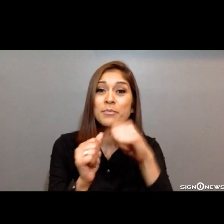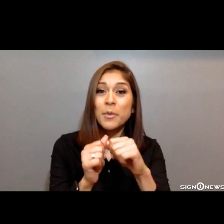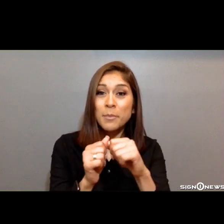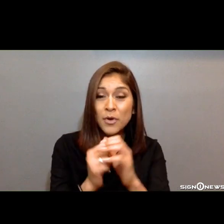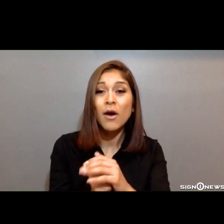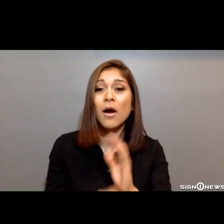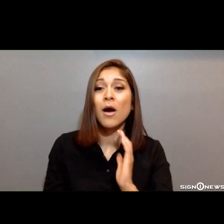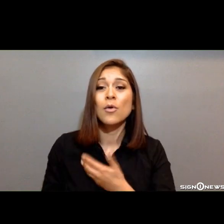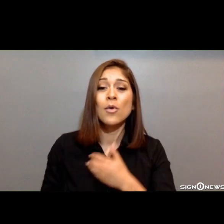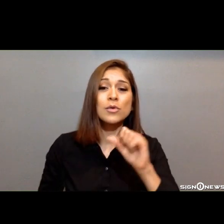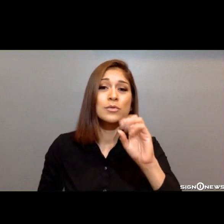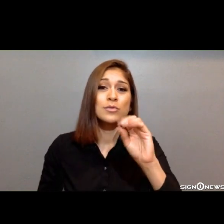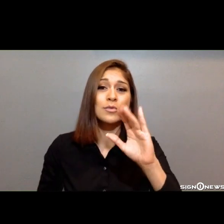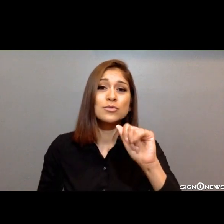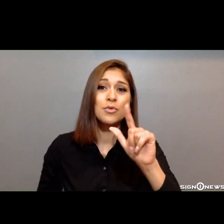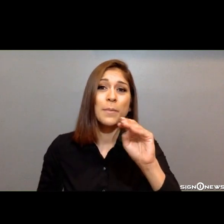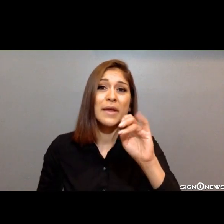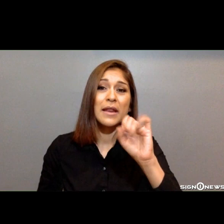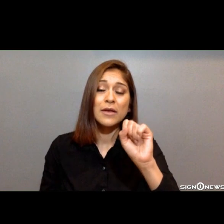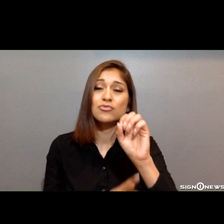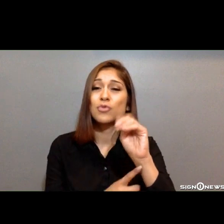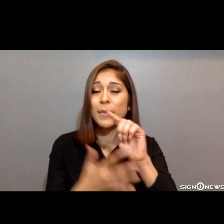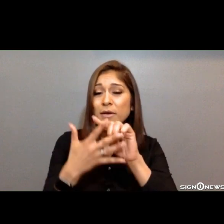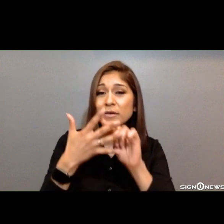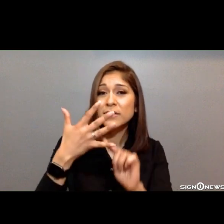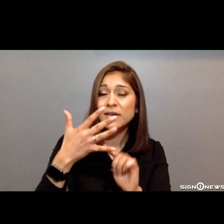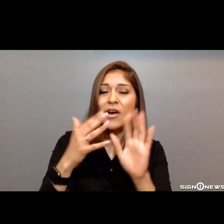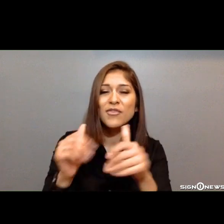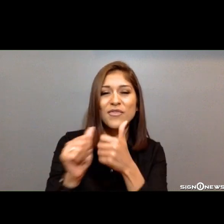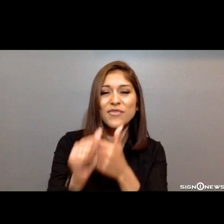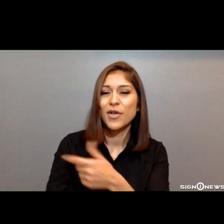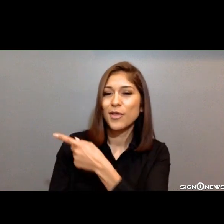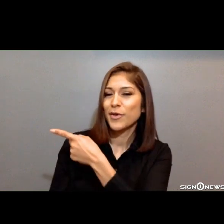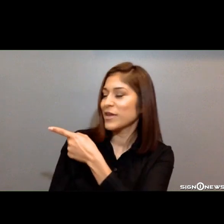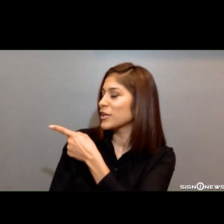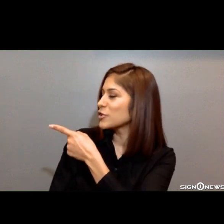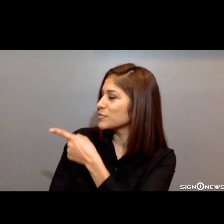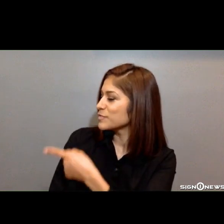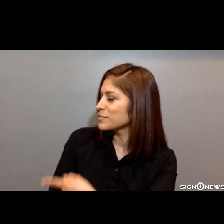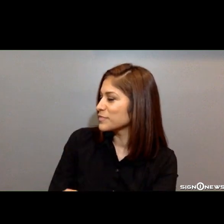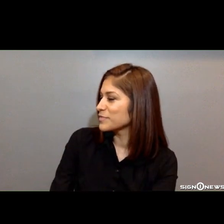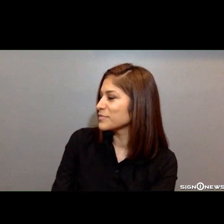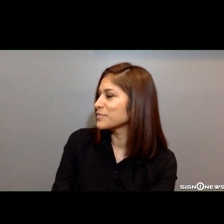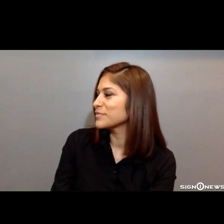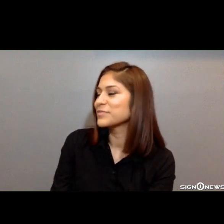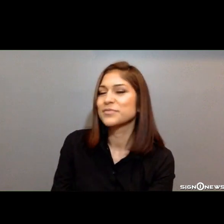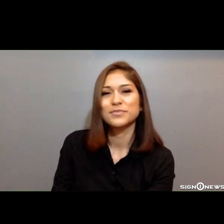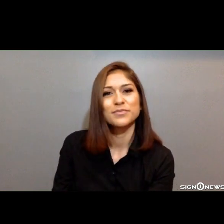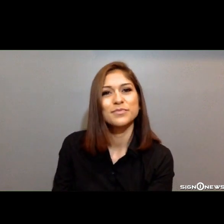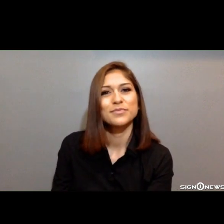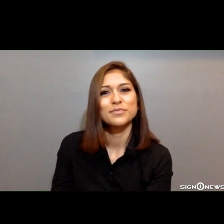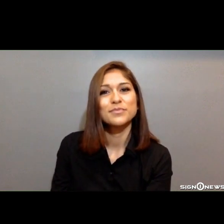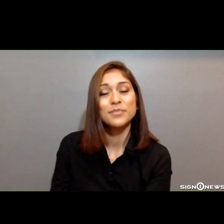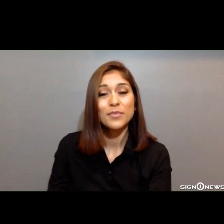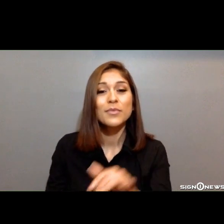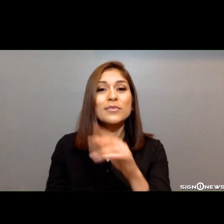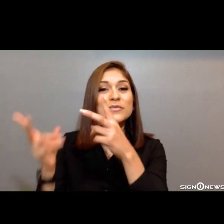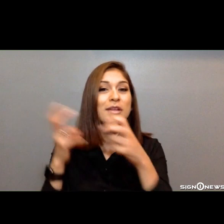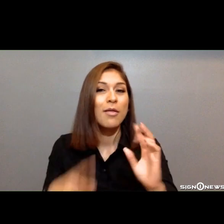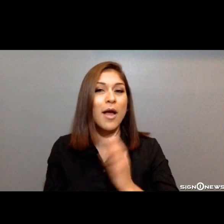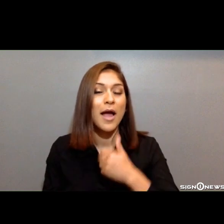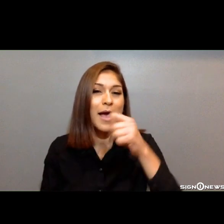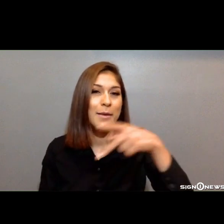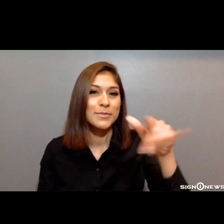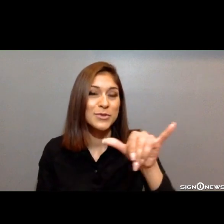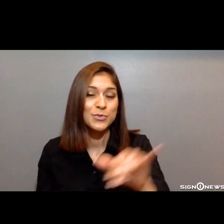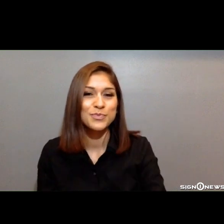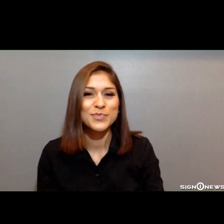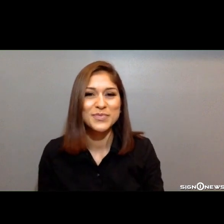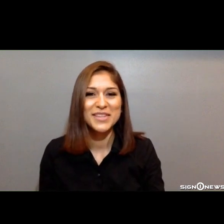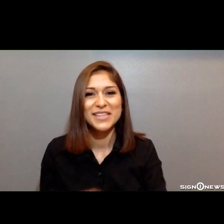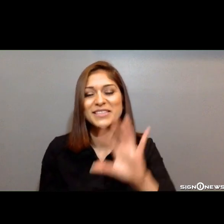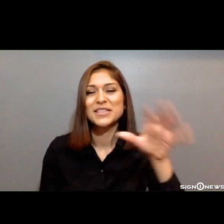Remember to follow us on all of our social media platforms and be sure to download our app too.